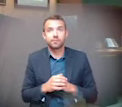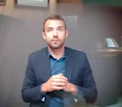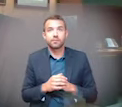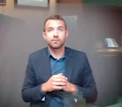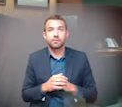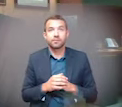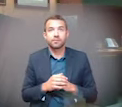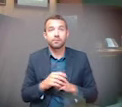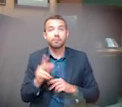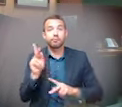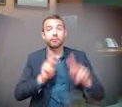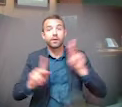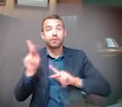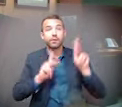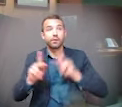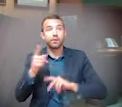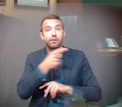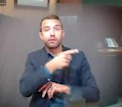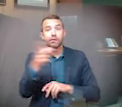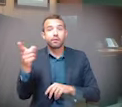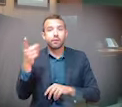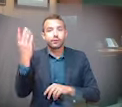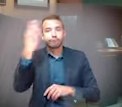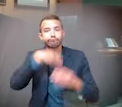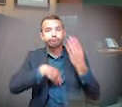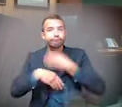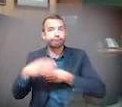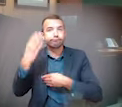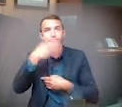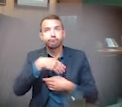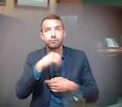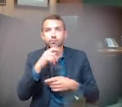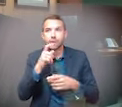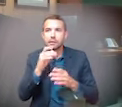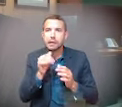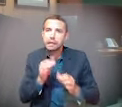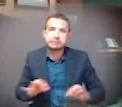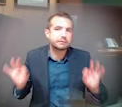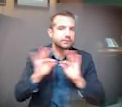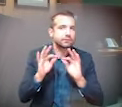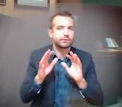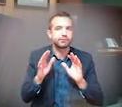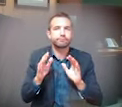as having as much value as other people's lives.